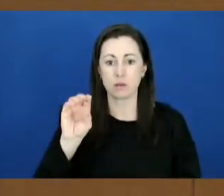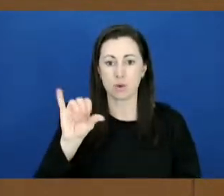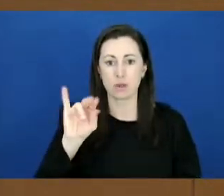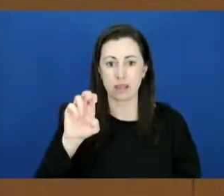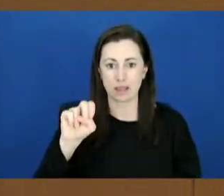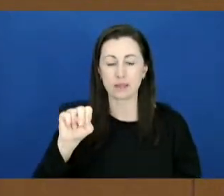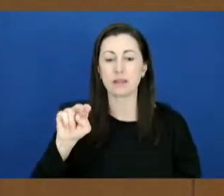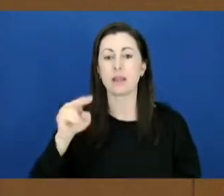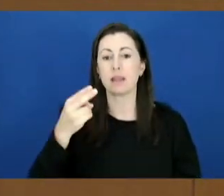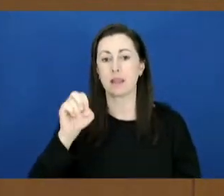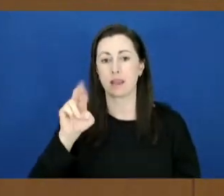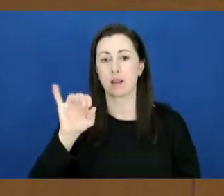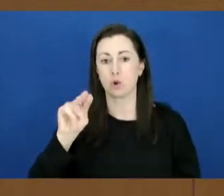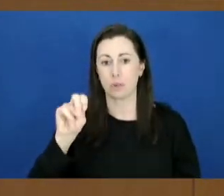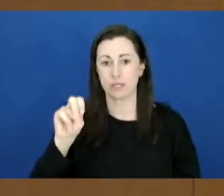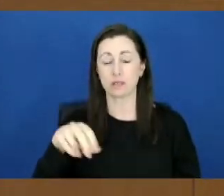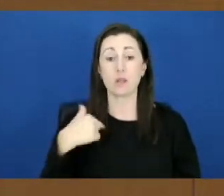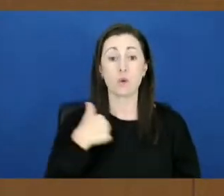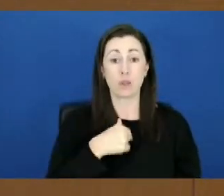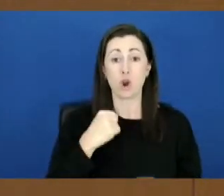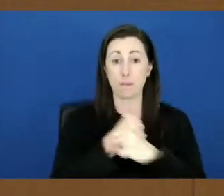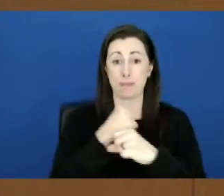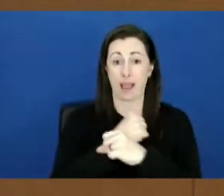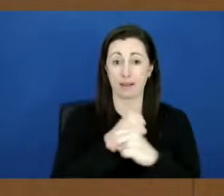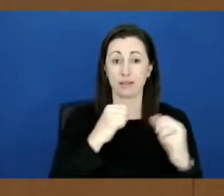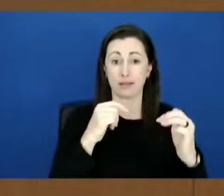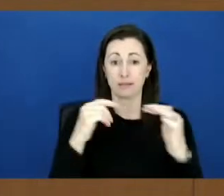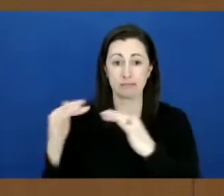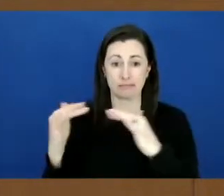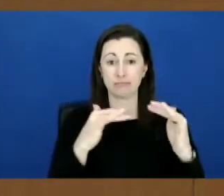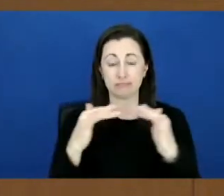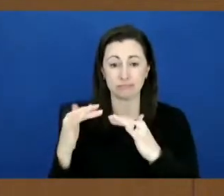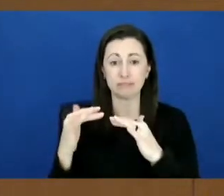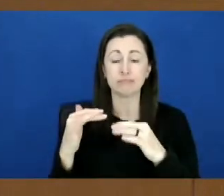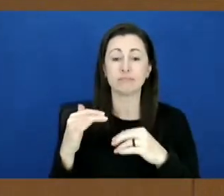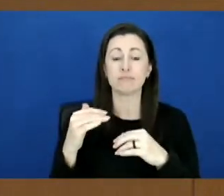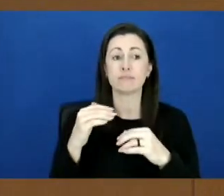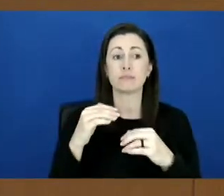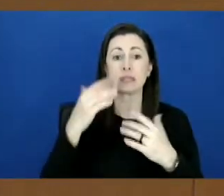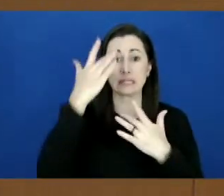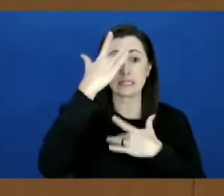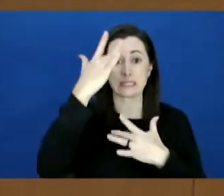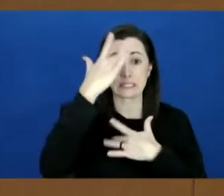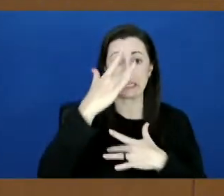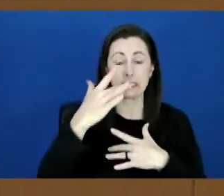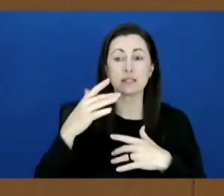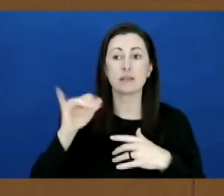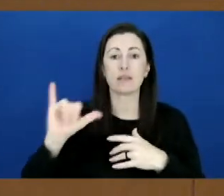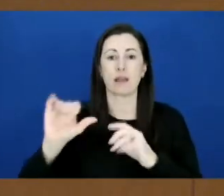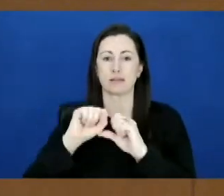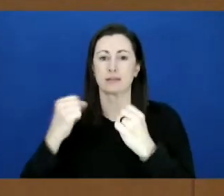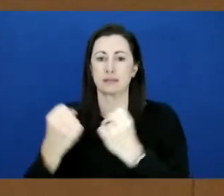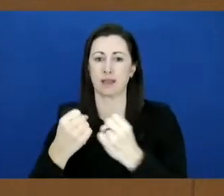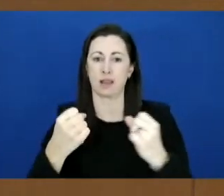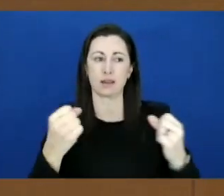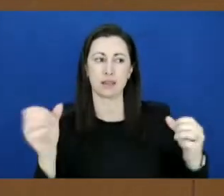AND HEROIN. ALL OF US ARE BATTLING A DISEASE